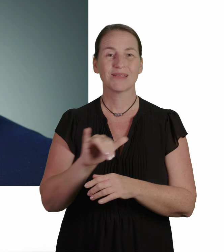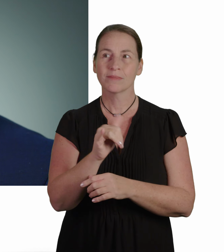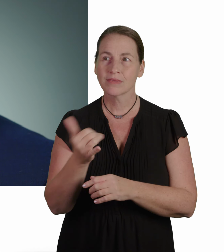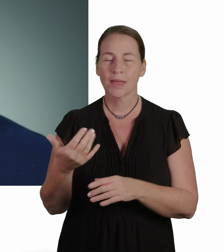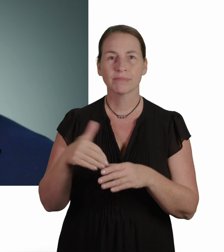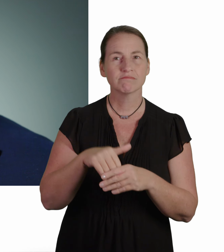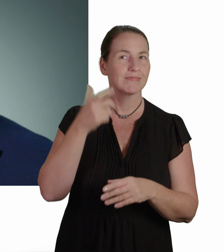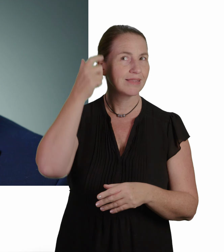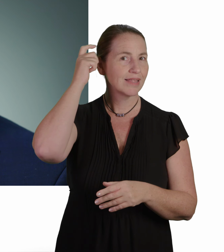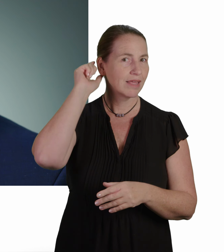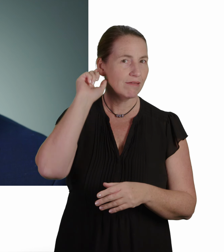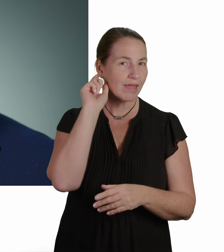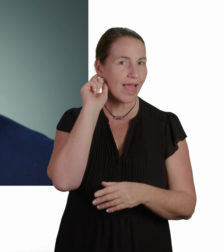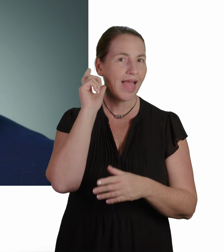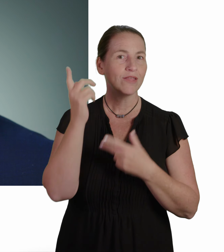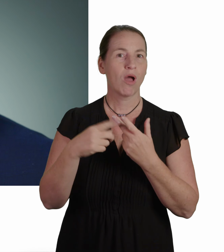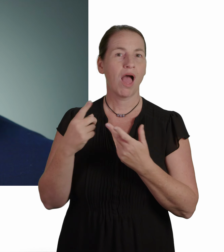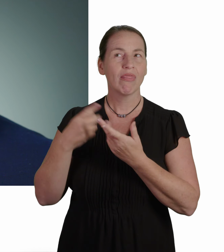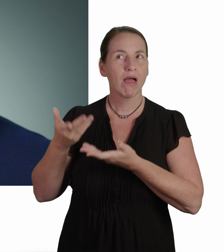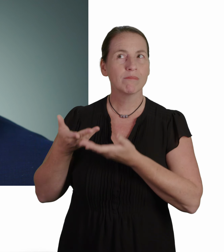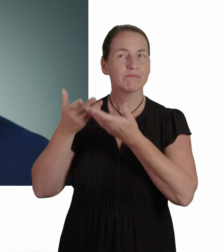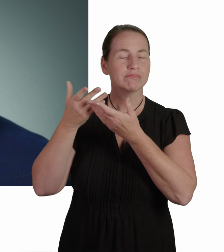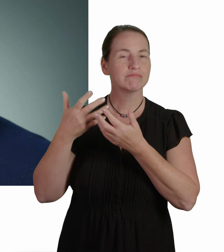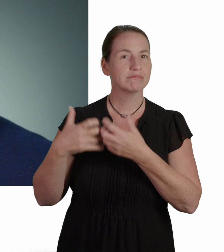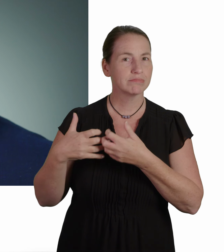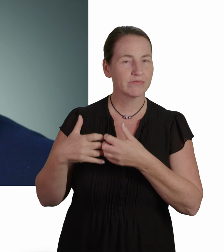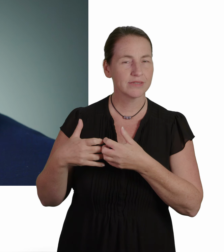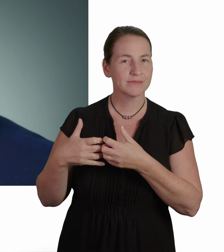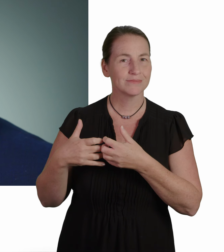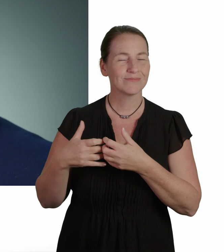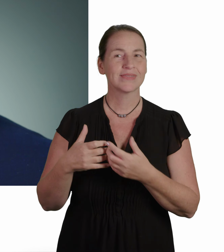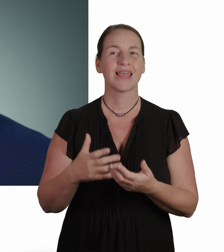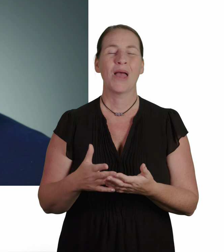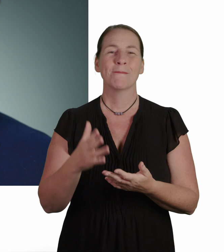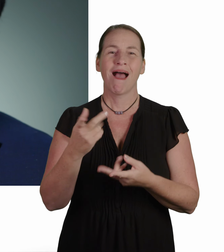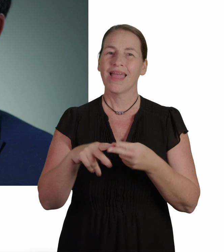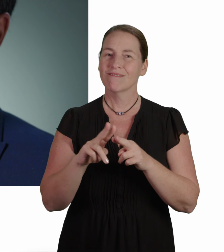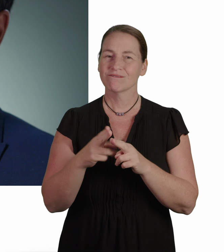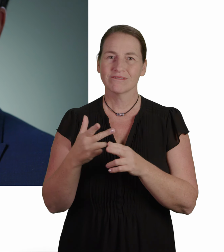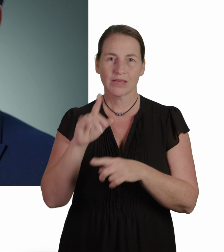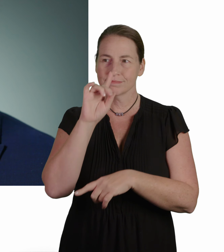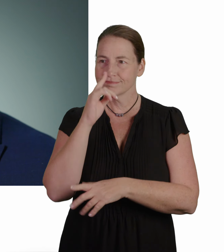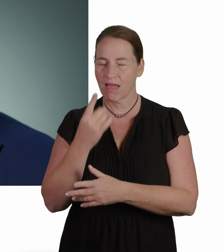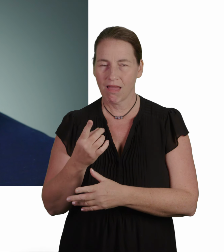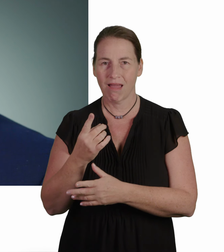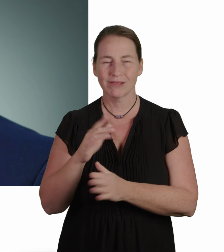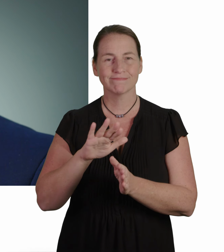And sometimes that involves using hearing aids or other types of amplification devices. And so cochlear implantation comes into play